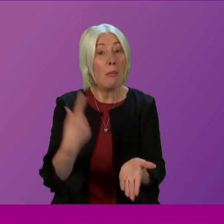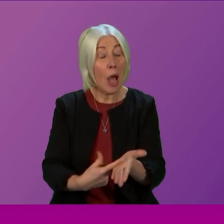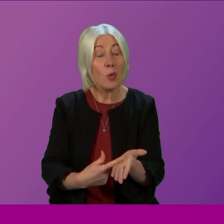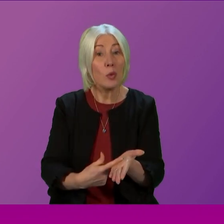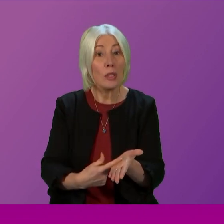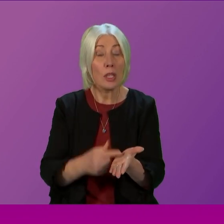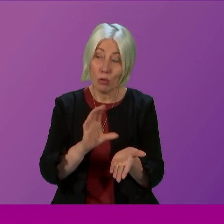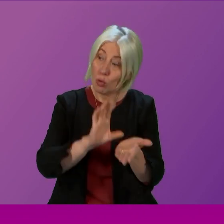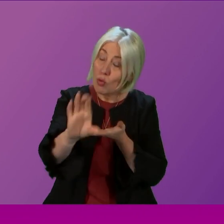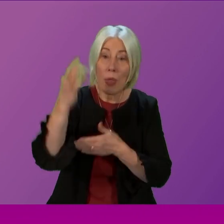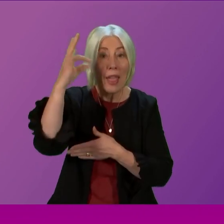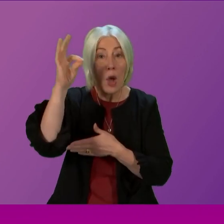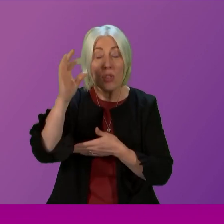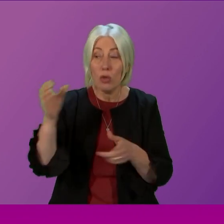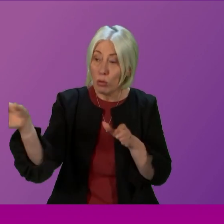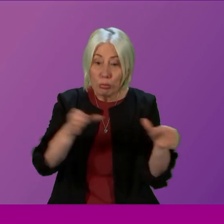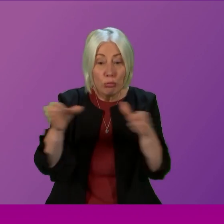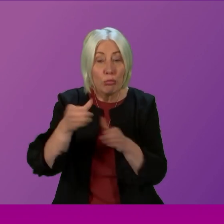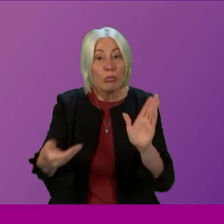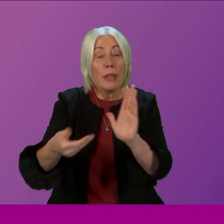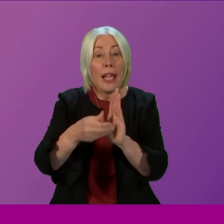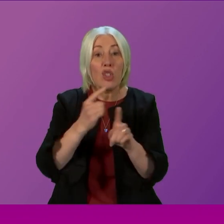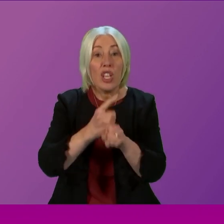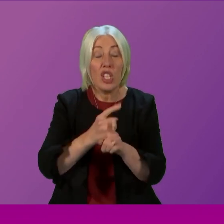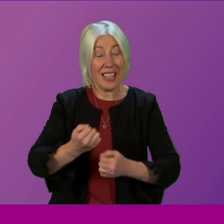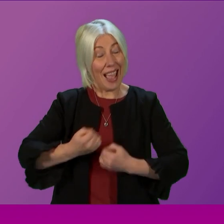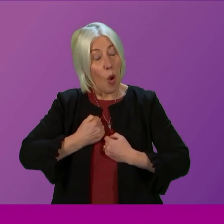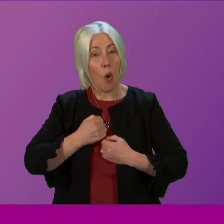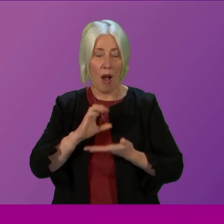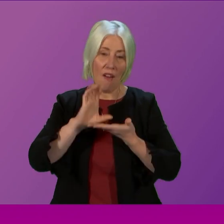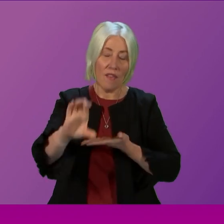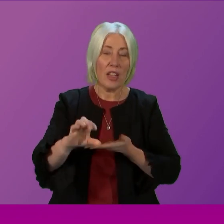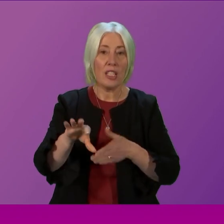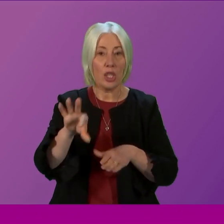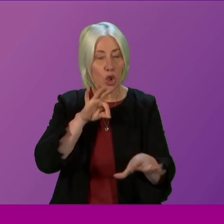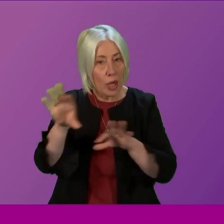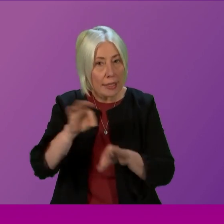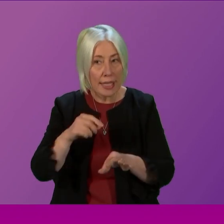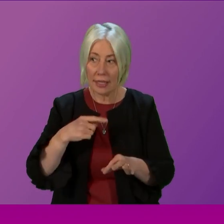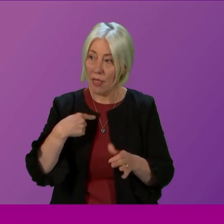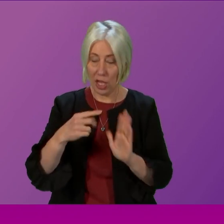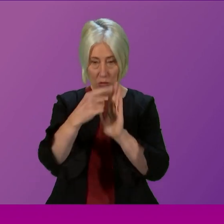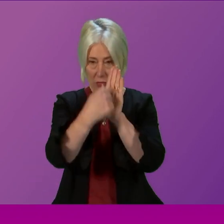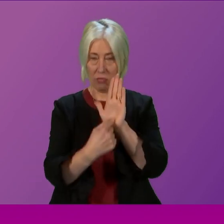to support additional teachers. Those are our funding choices. That is our record and I am proud to stand on it.